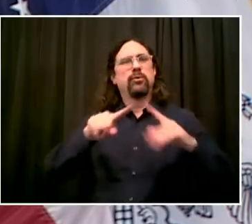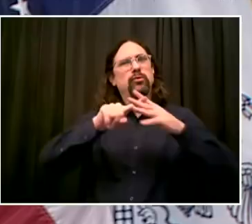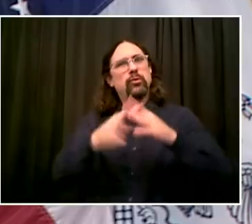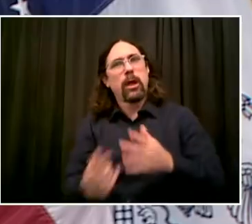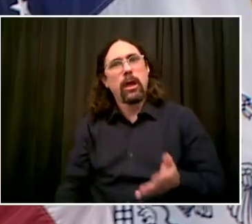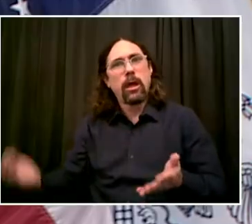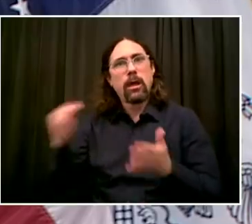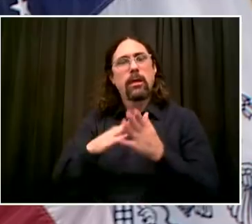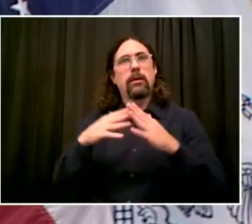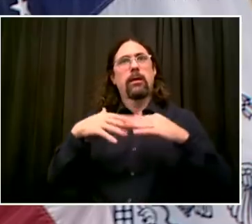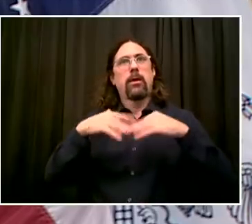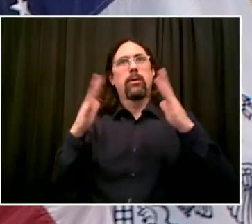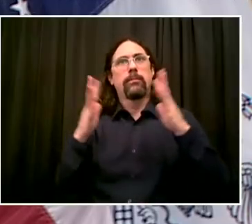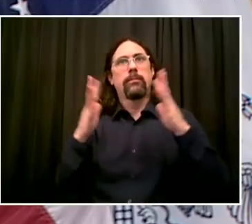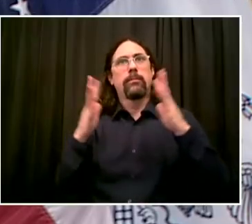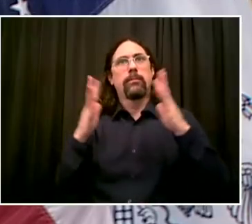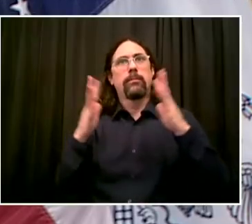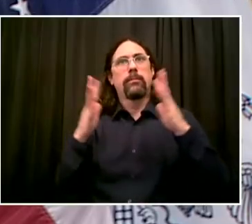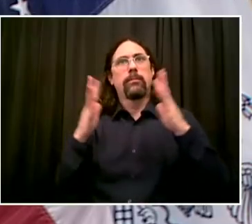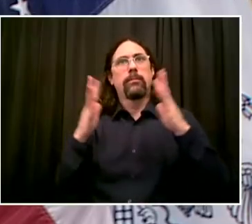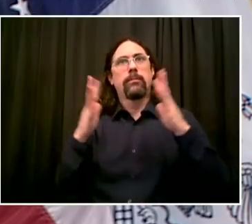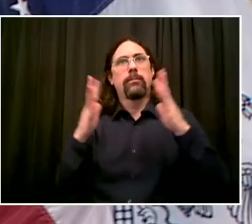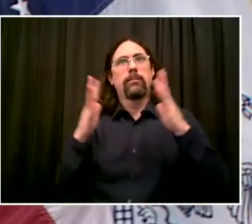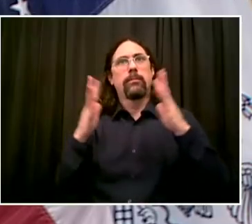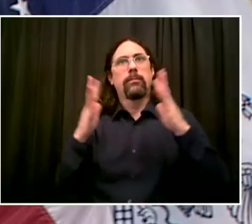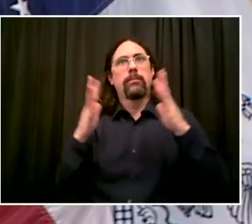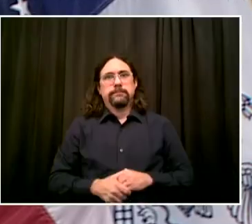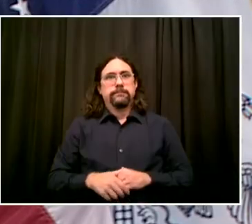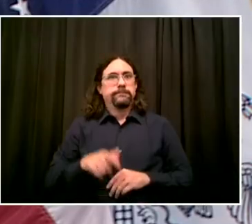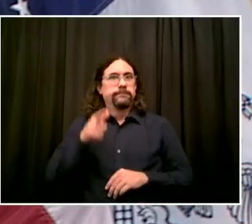FUNCTIONS, AS MUCH AS POSSIBLE WHILE MINAKG SURE SPECIFICS . HETR'SE A GUY